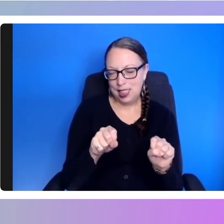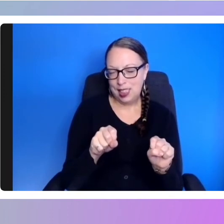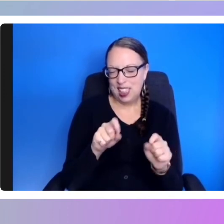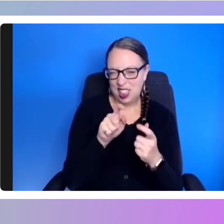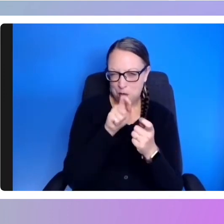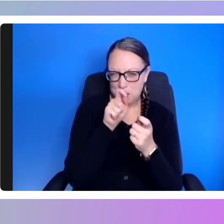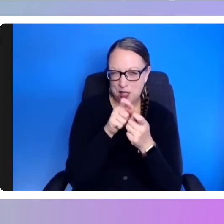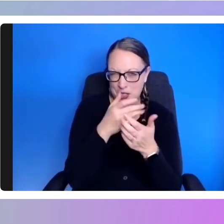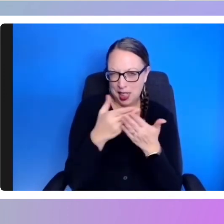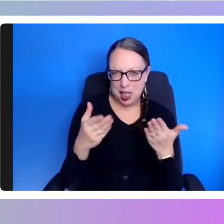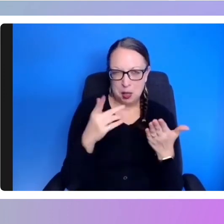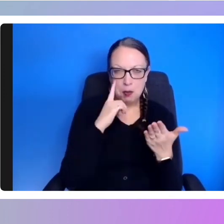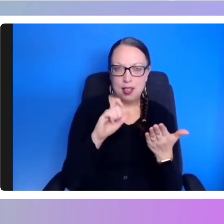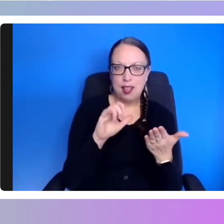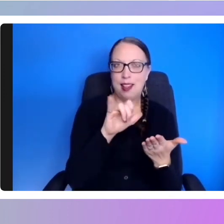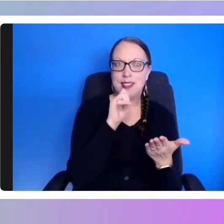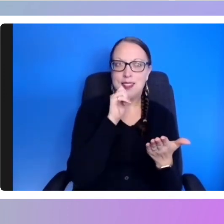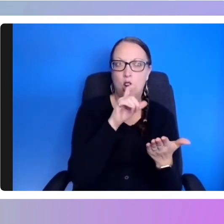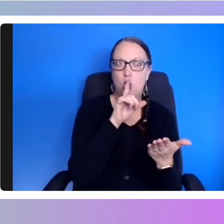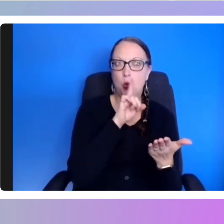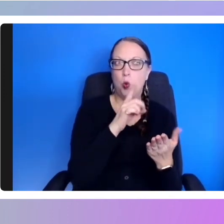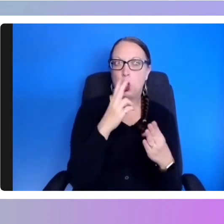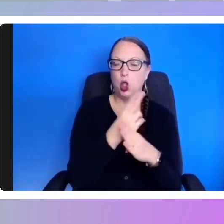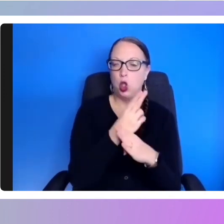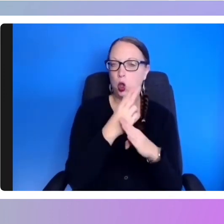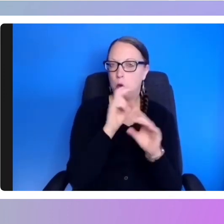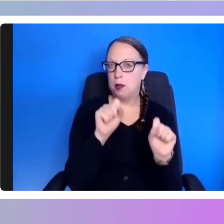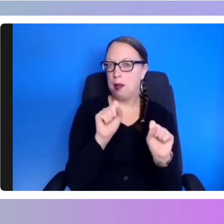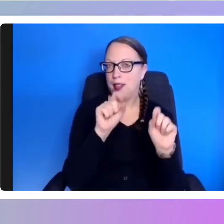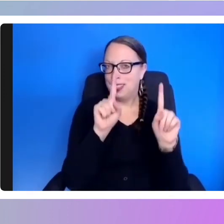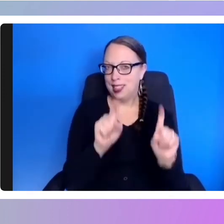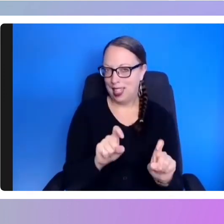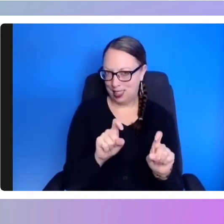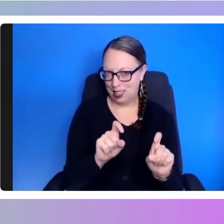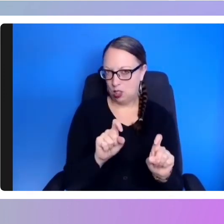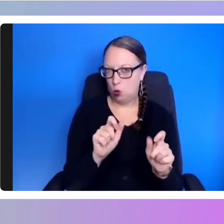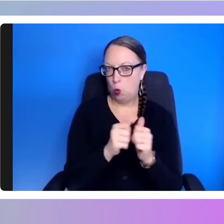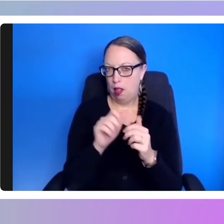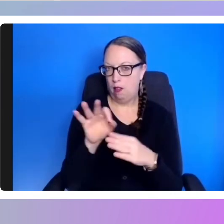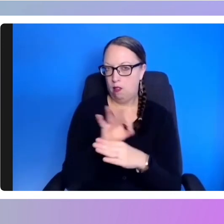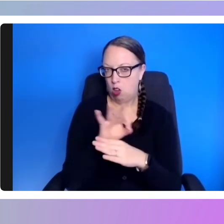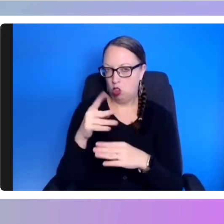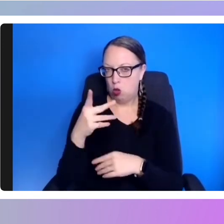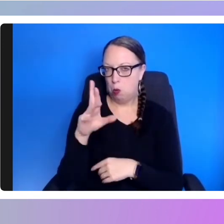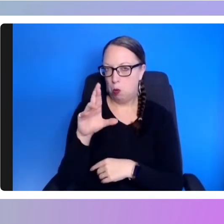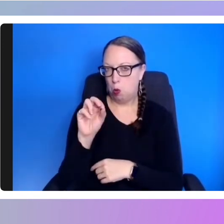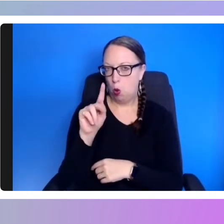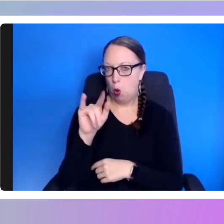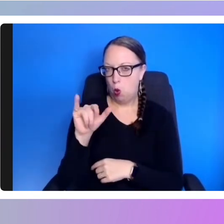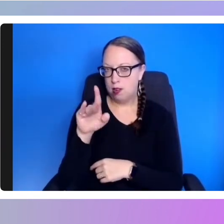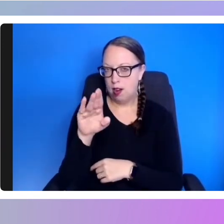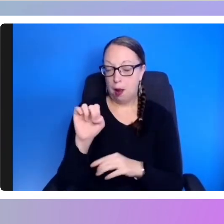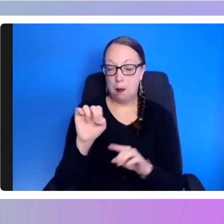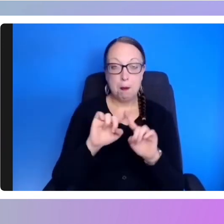because it's not a real usability test with a functional prototype but what you can get in these early stage prototypes